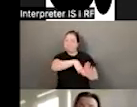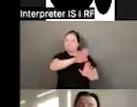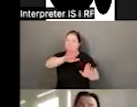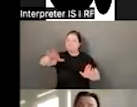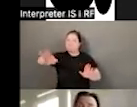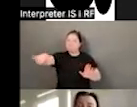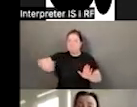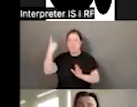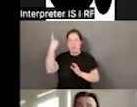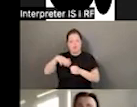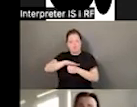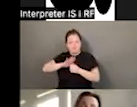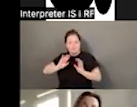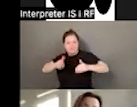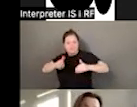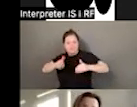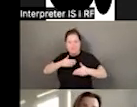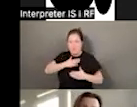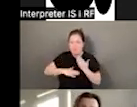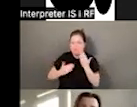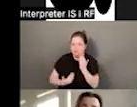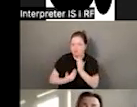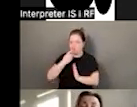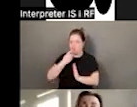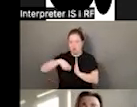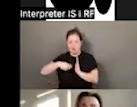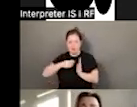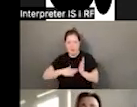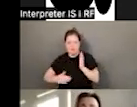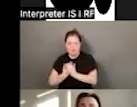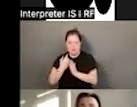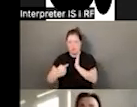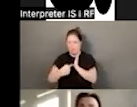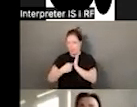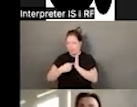specific area and then we can of course make a proposal on that.